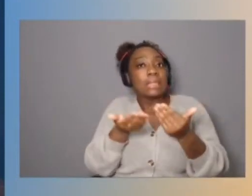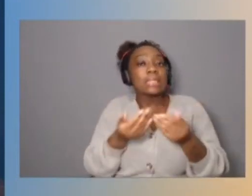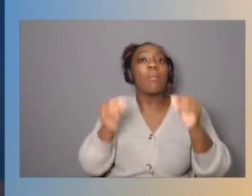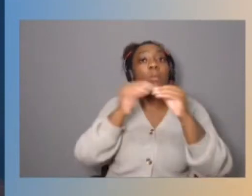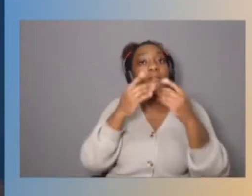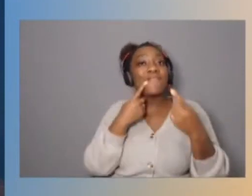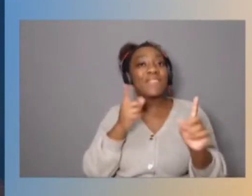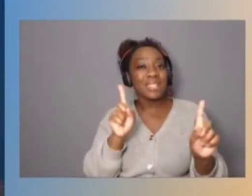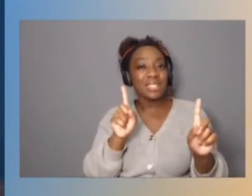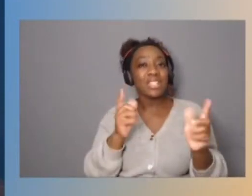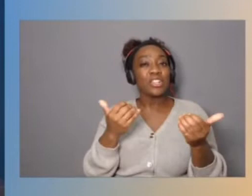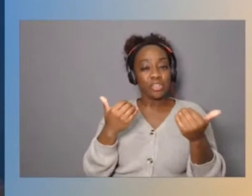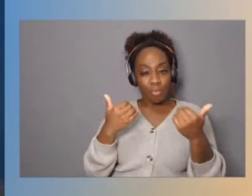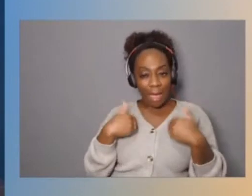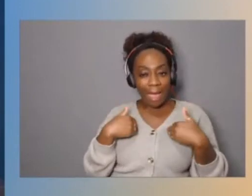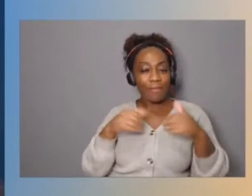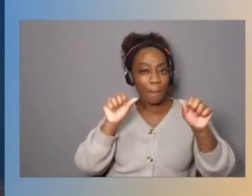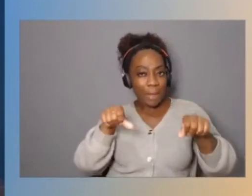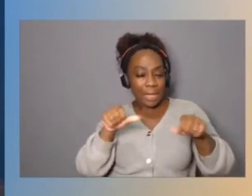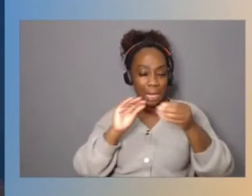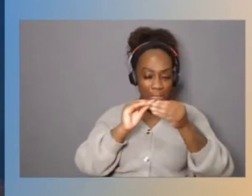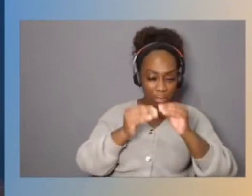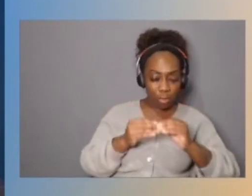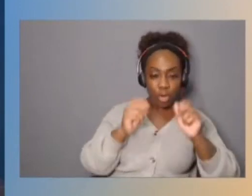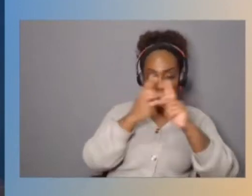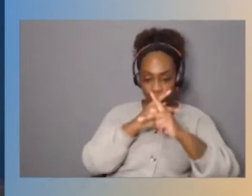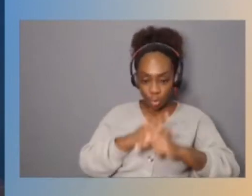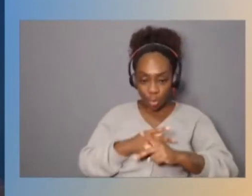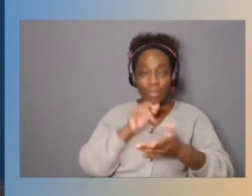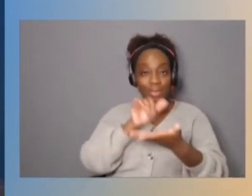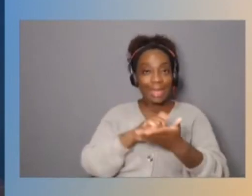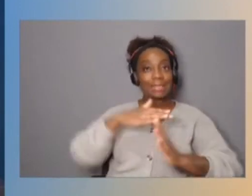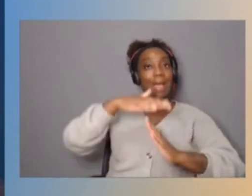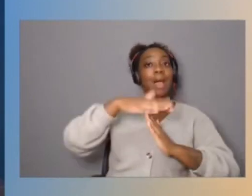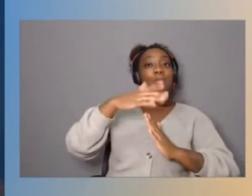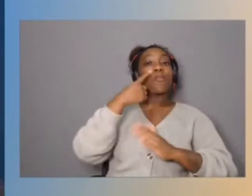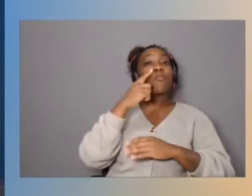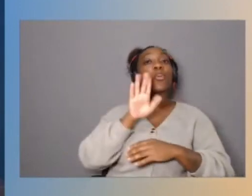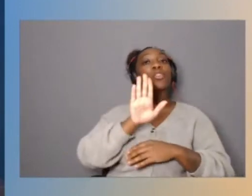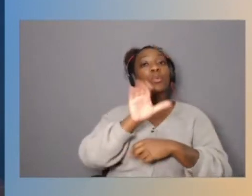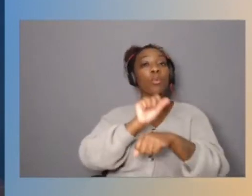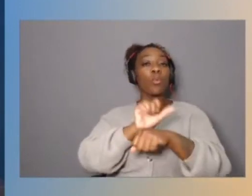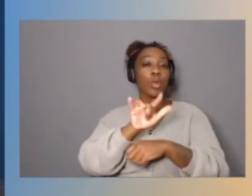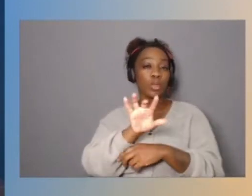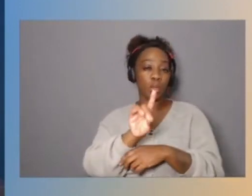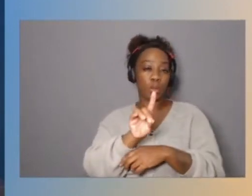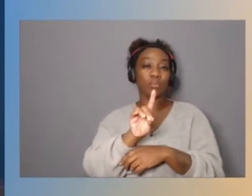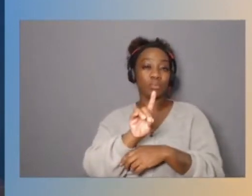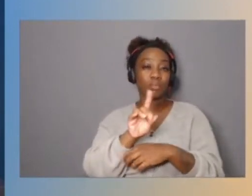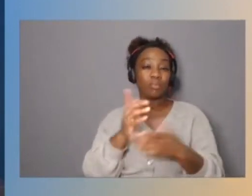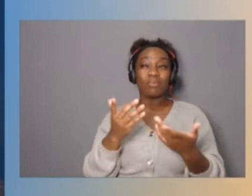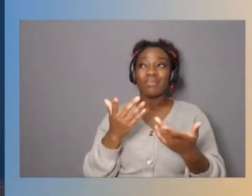to compute that is optimal for the workload that you're doing. So, I view them as like targeted, each of these,